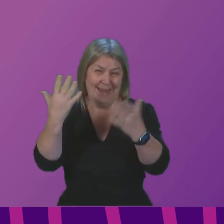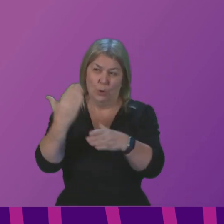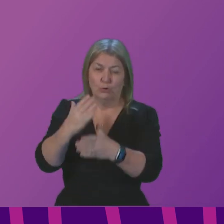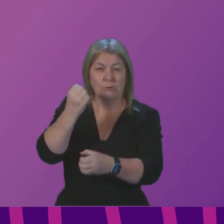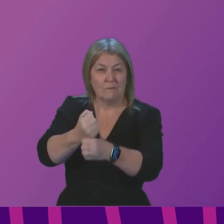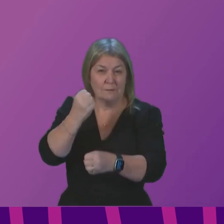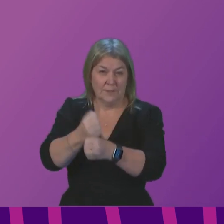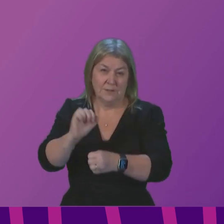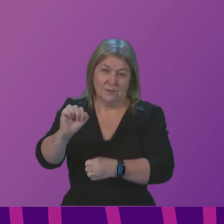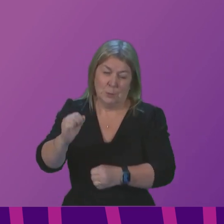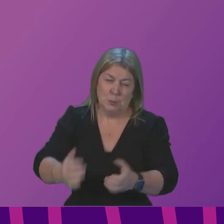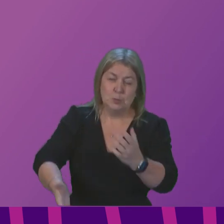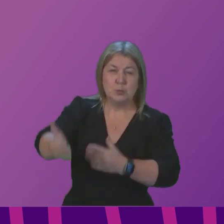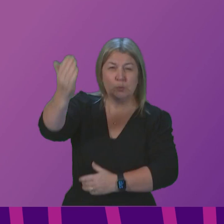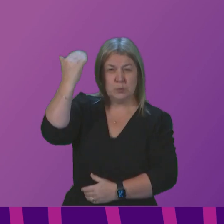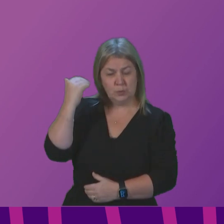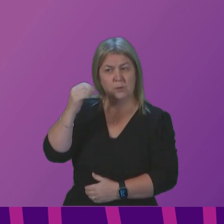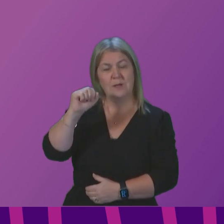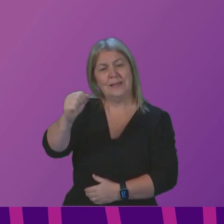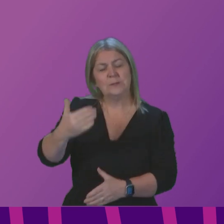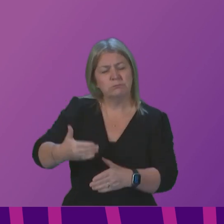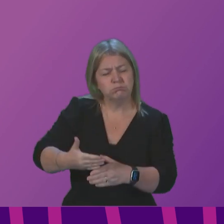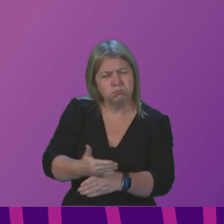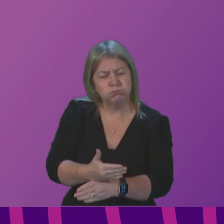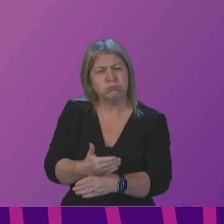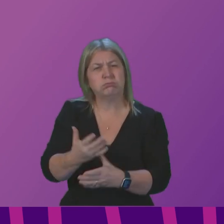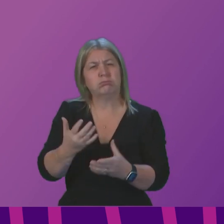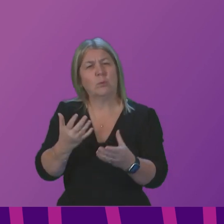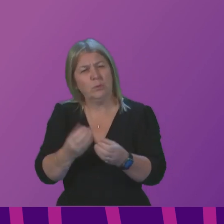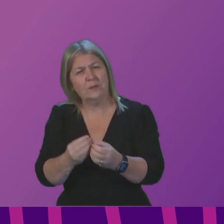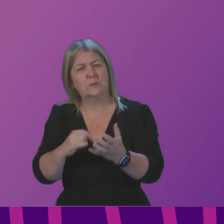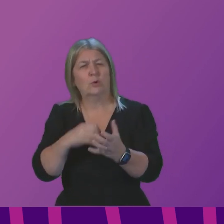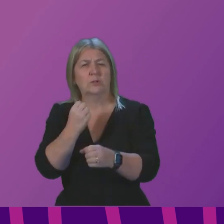contribution to the Scottish Government’s work, and my thoughts are often with his loved